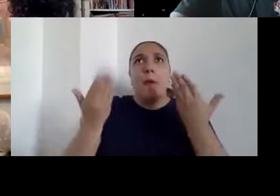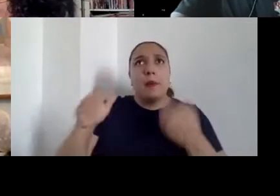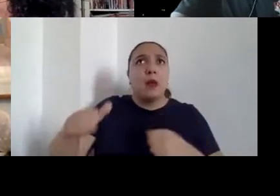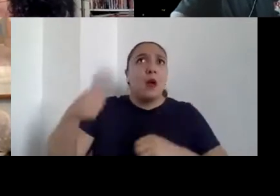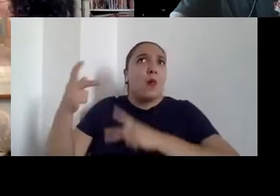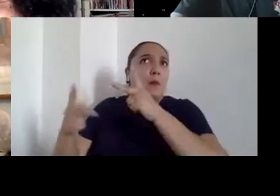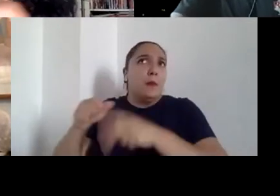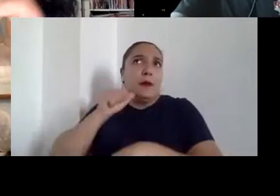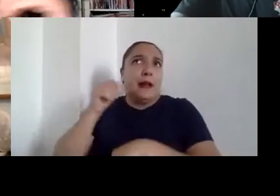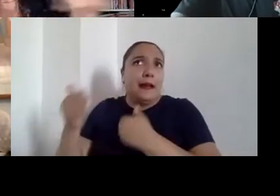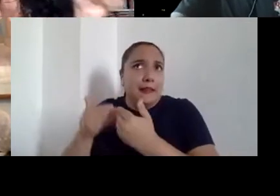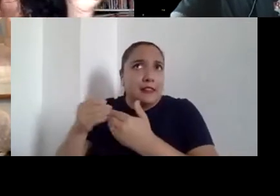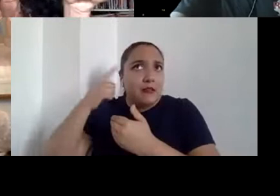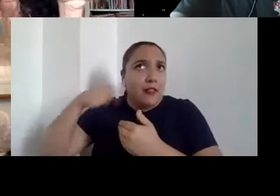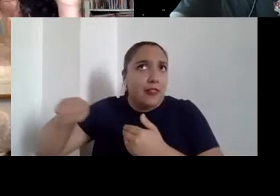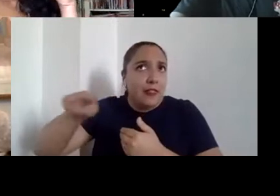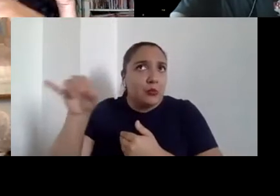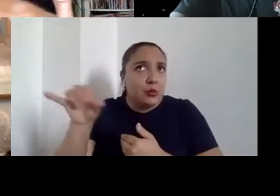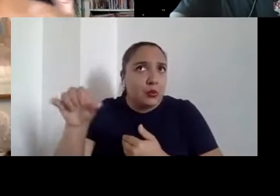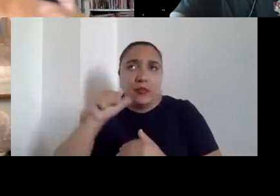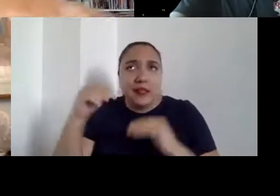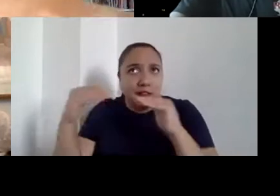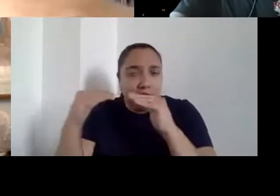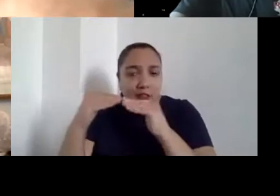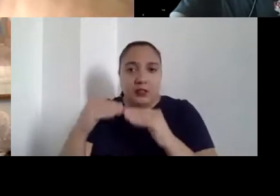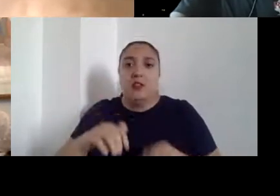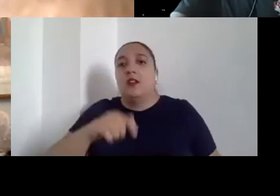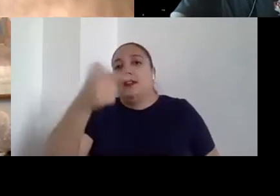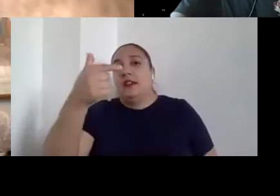So many -- please go ahead. >> GABRI CHRISTA: I want to go back